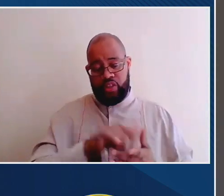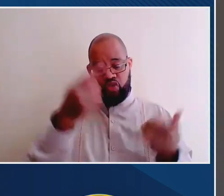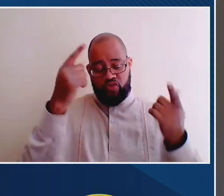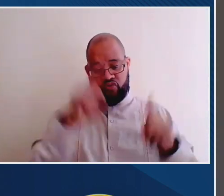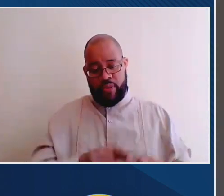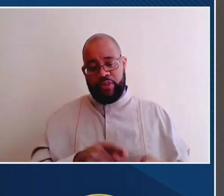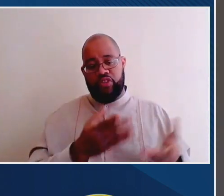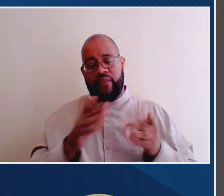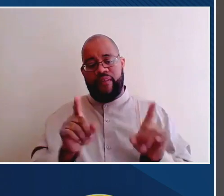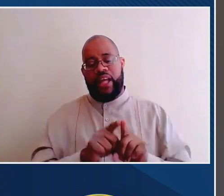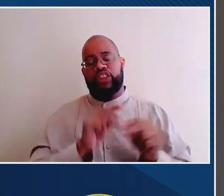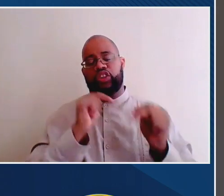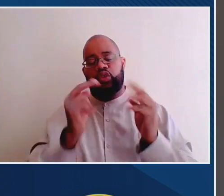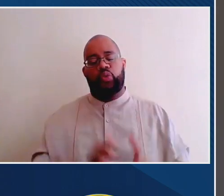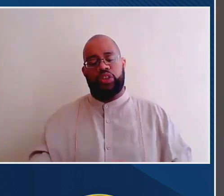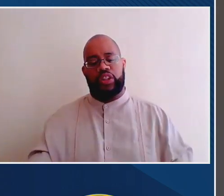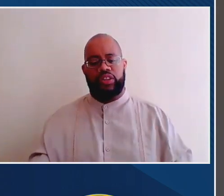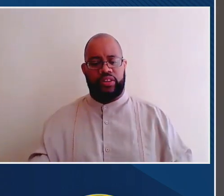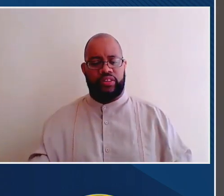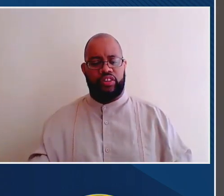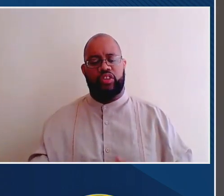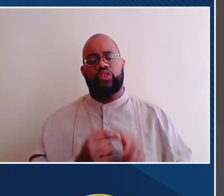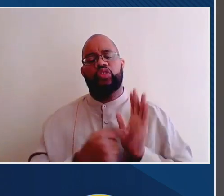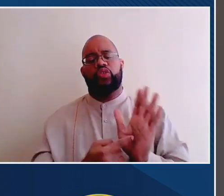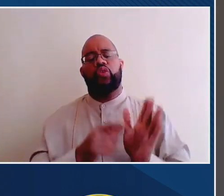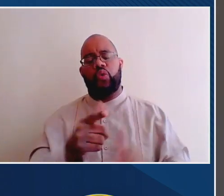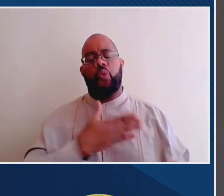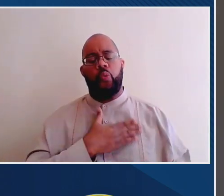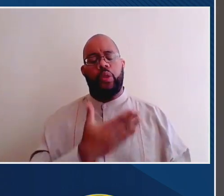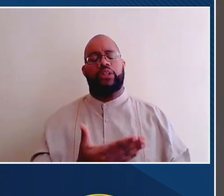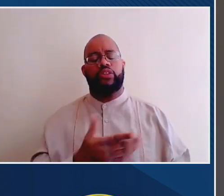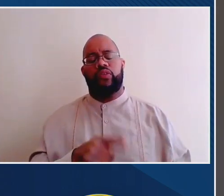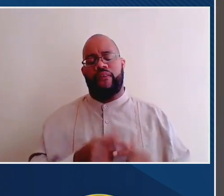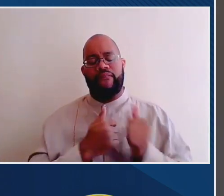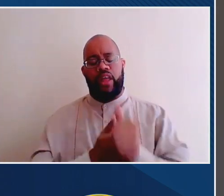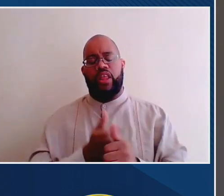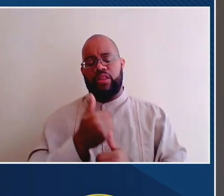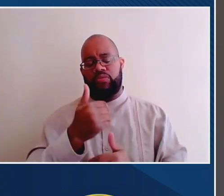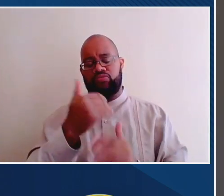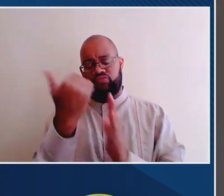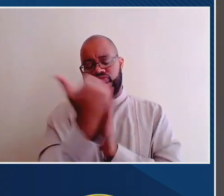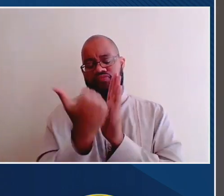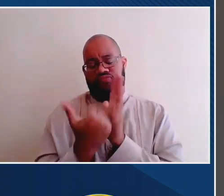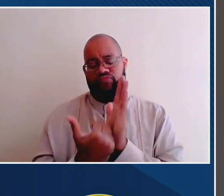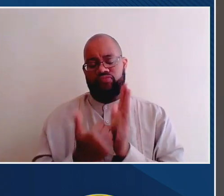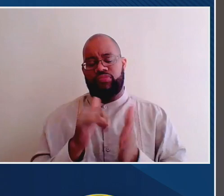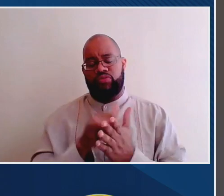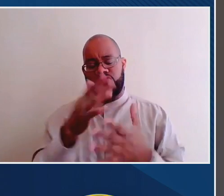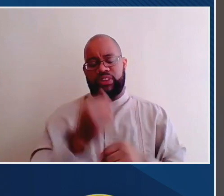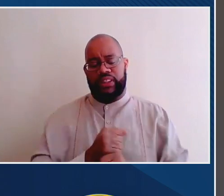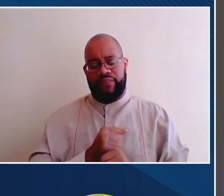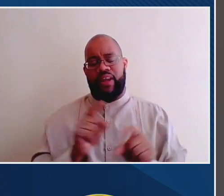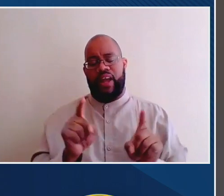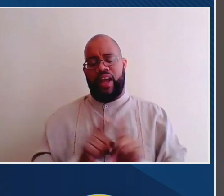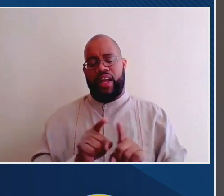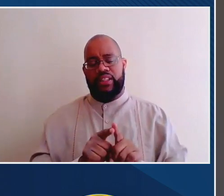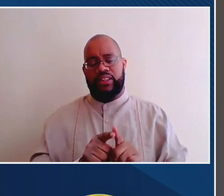negotiator indicated your willingness to follow the protocols which you received as a copy of.